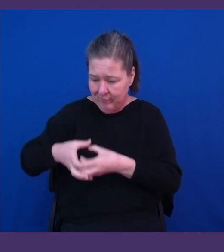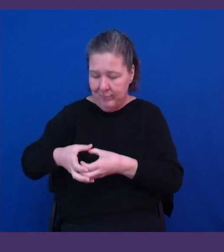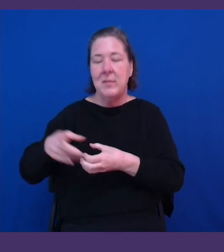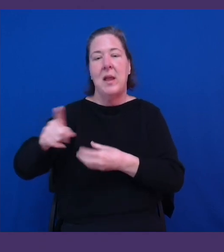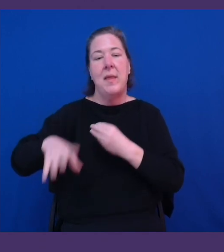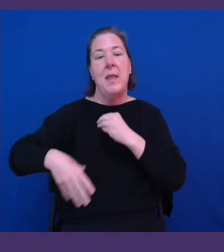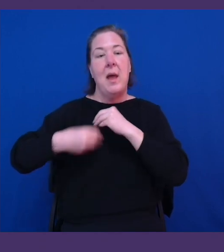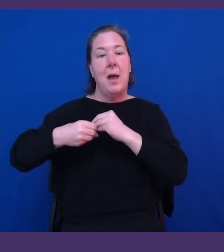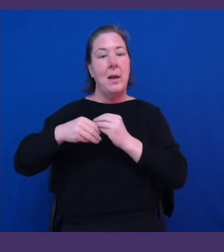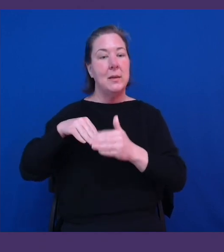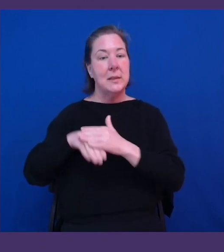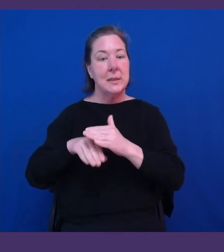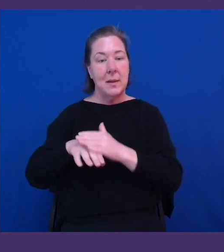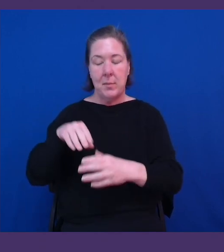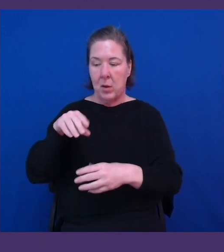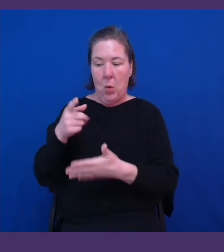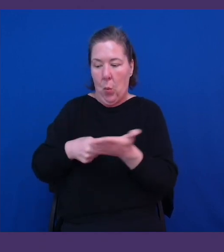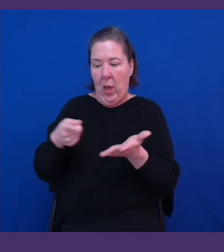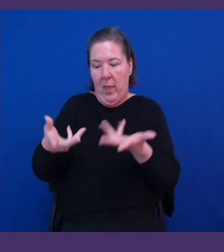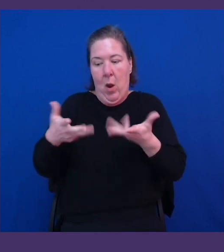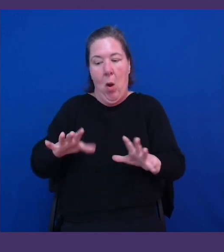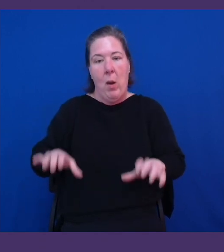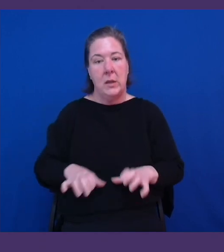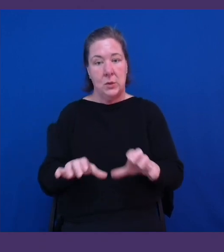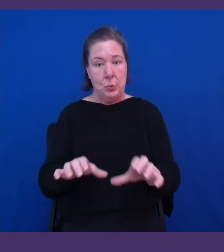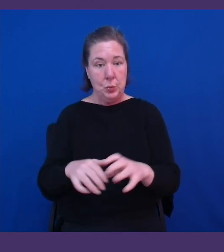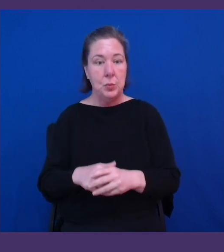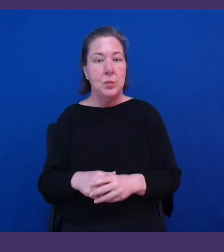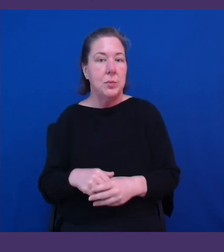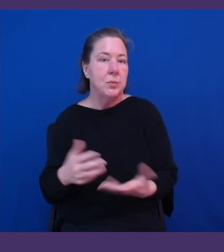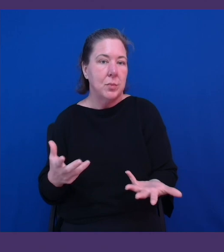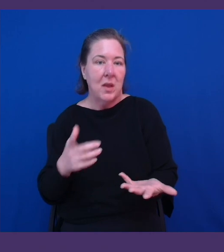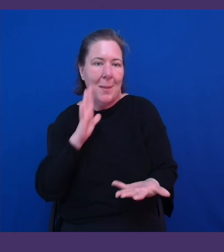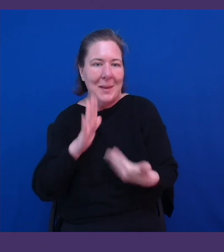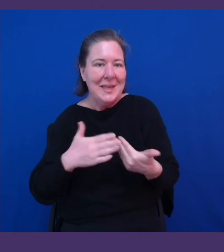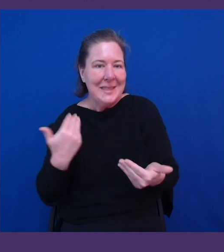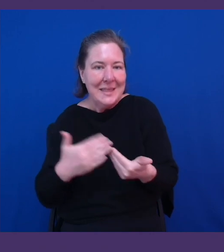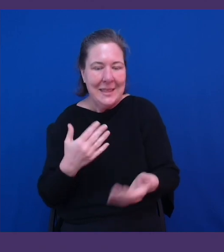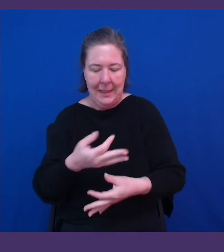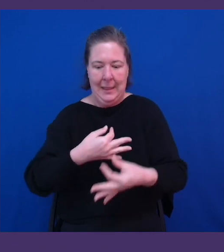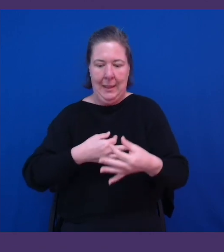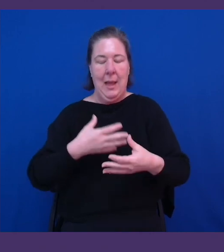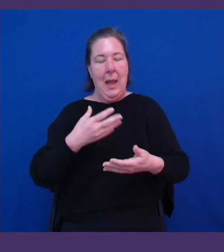into what they're already doing and that would be an easier way and kind of closer to the economic operator.